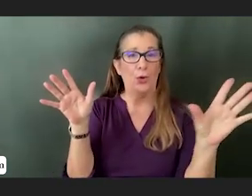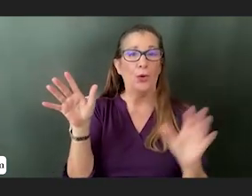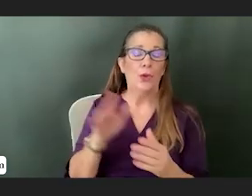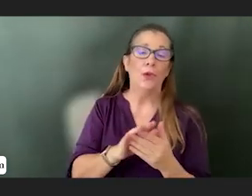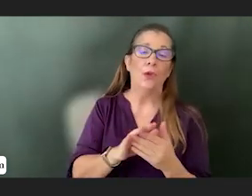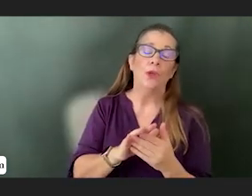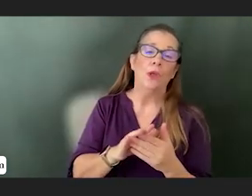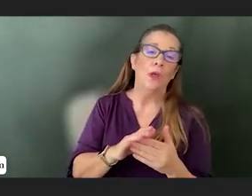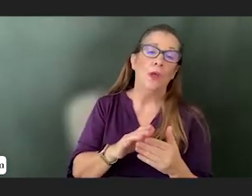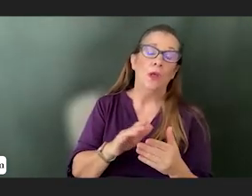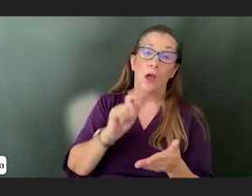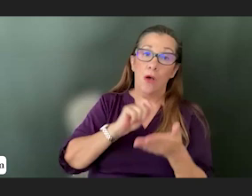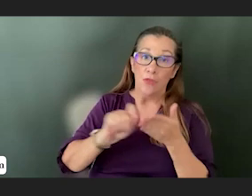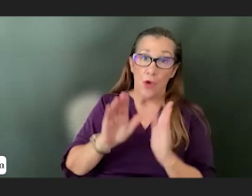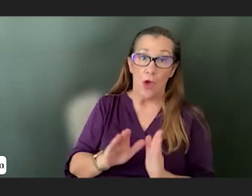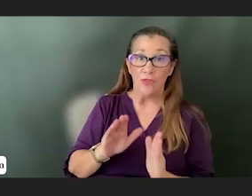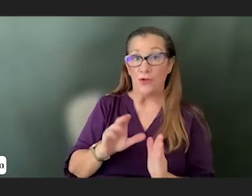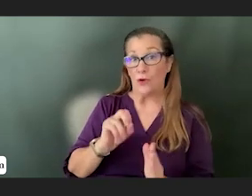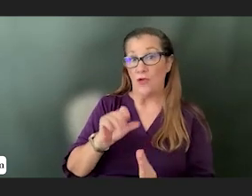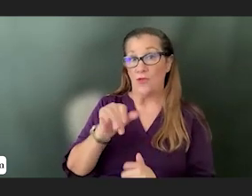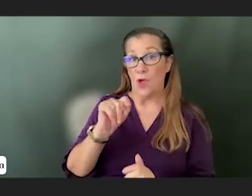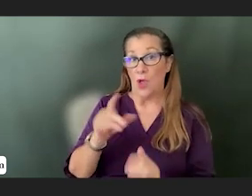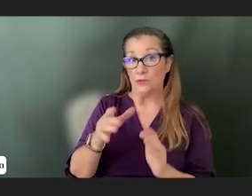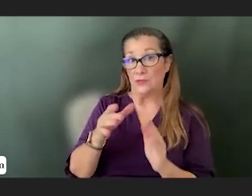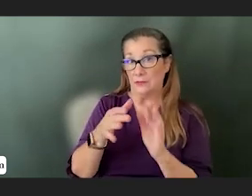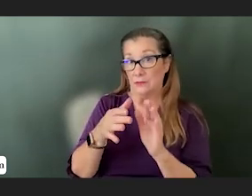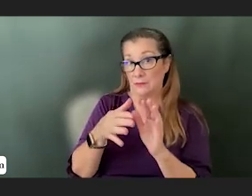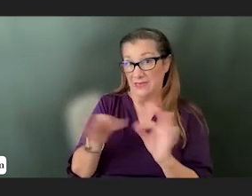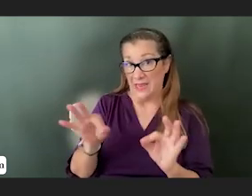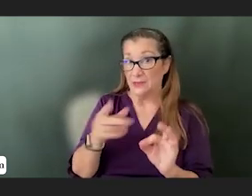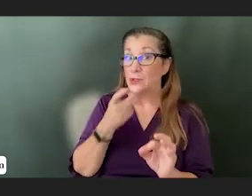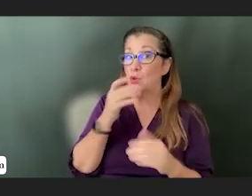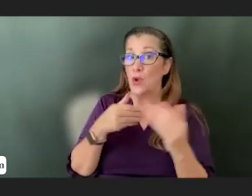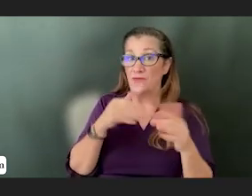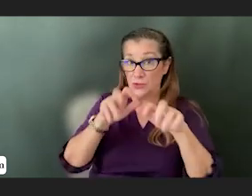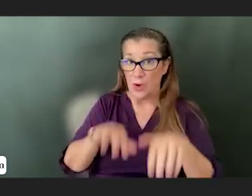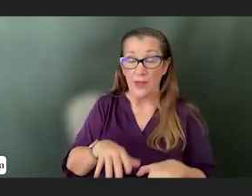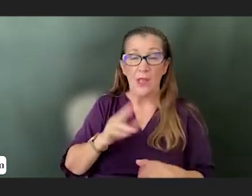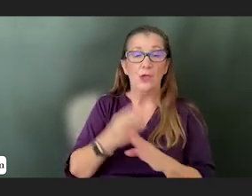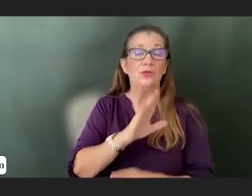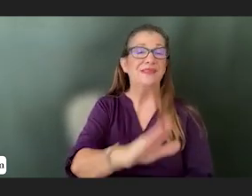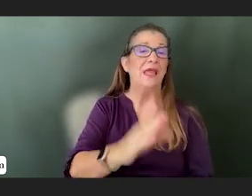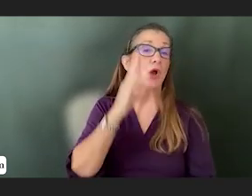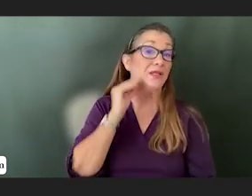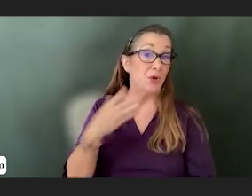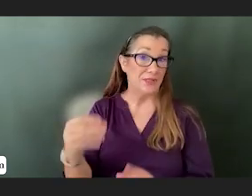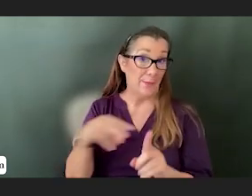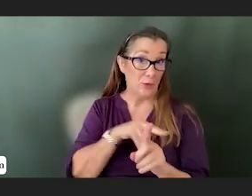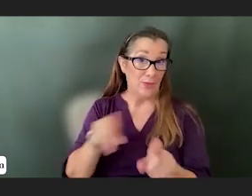The author of the alt text. Whoever's writing it will use their experience and perspective as well in the authoring.